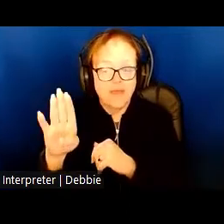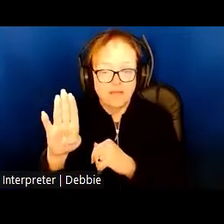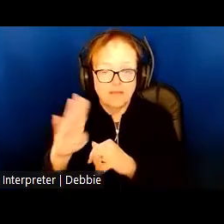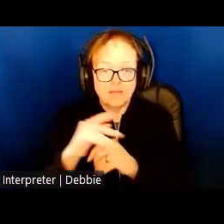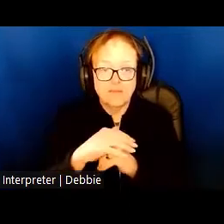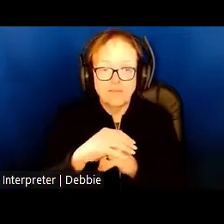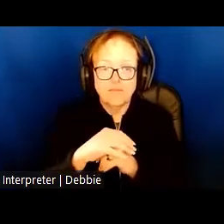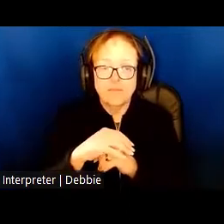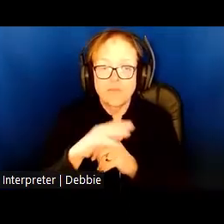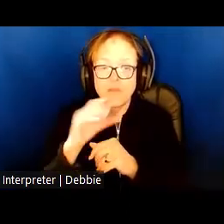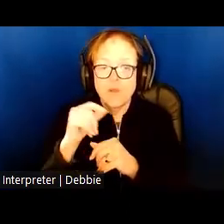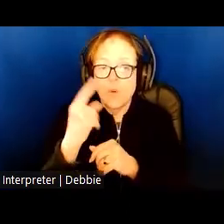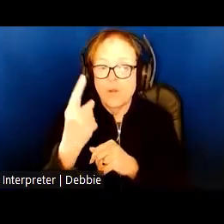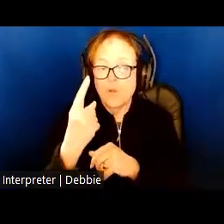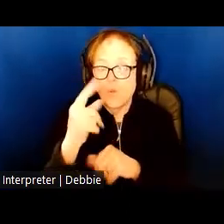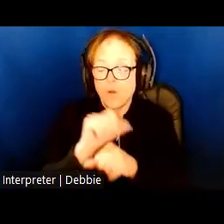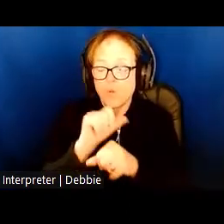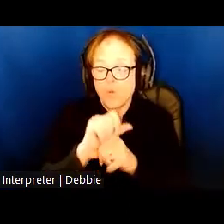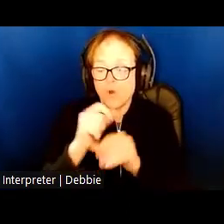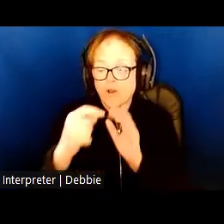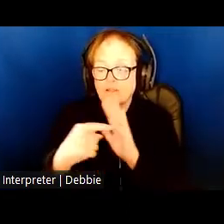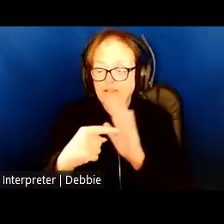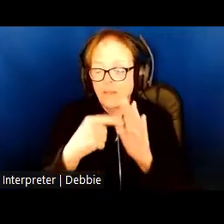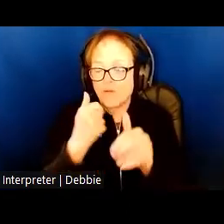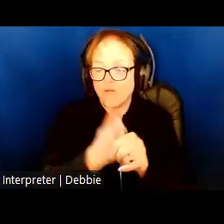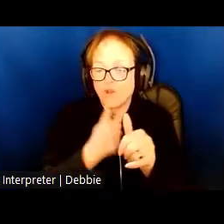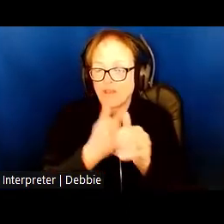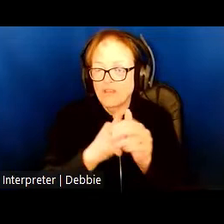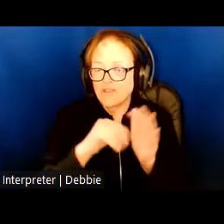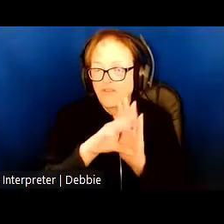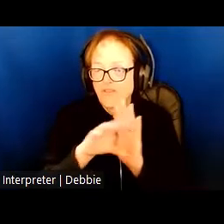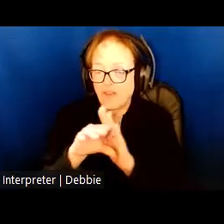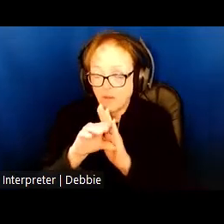in each video. Video may only provide documentation of the